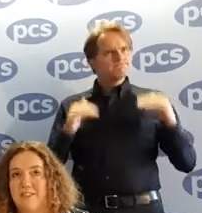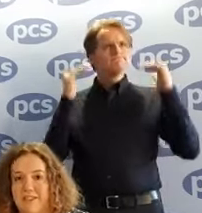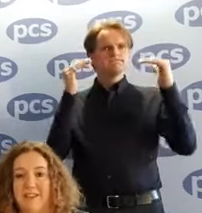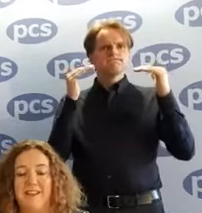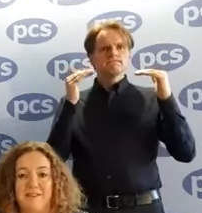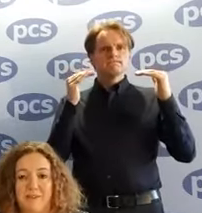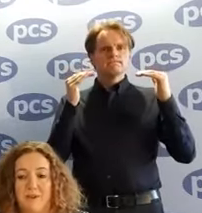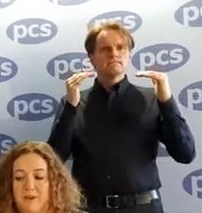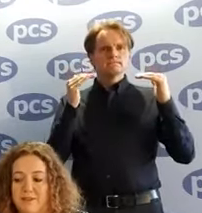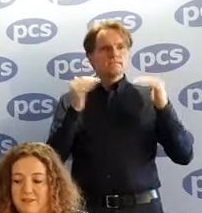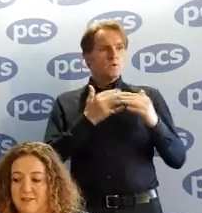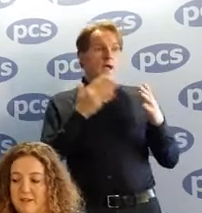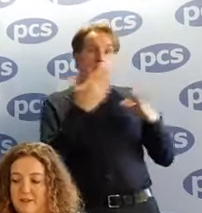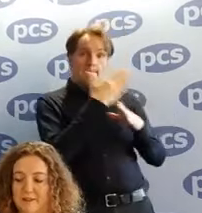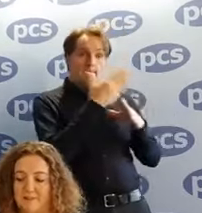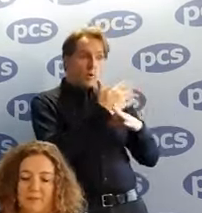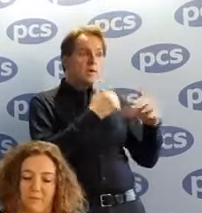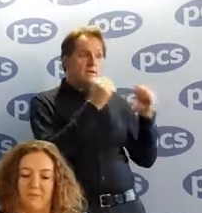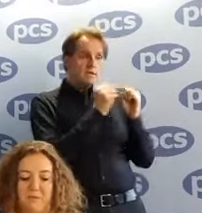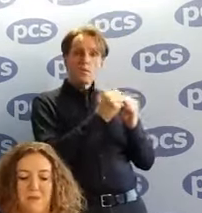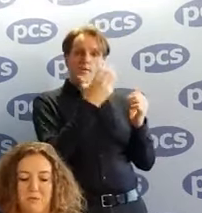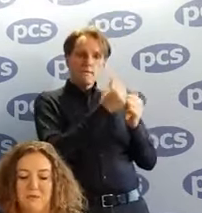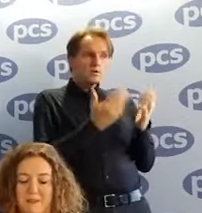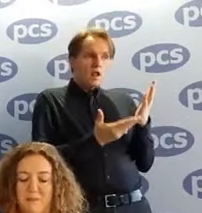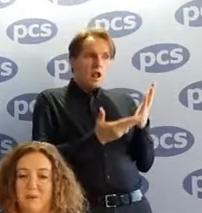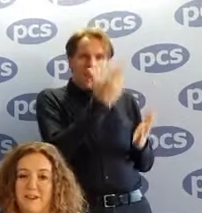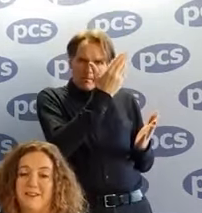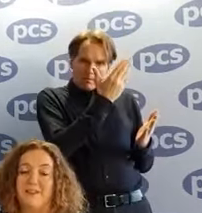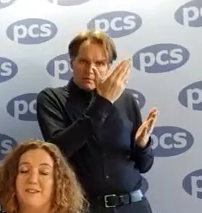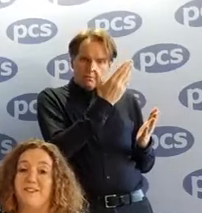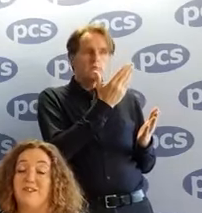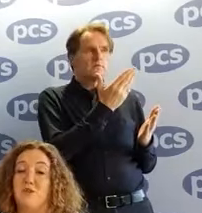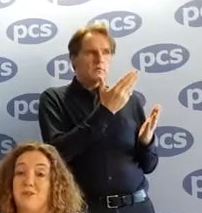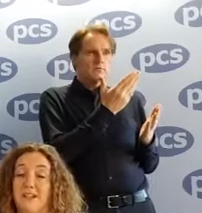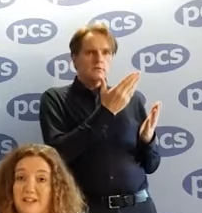nothing in the paper around the employee deal that says that during the